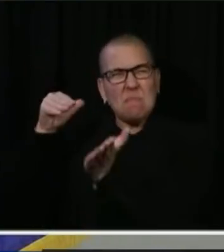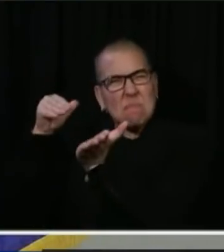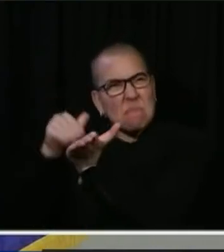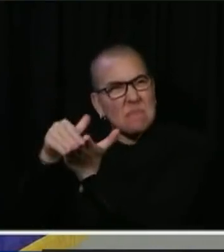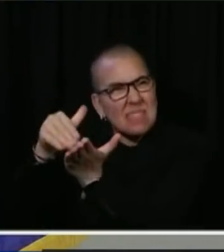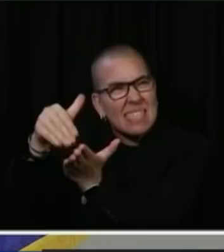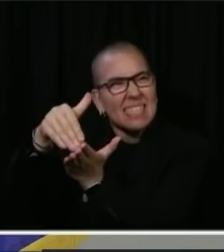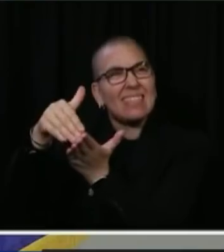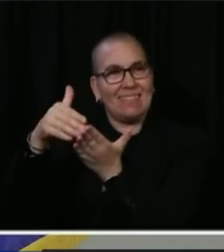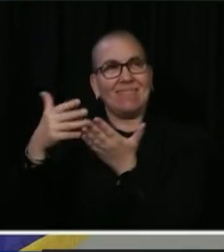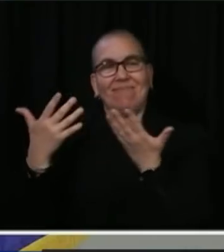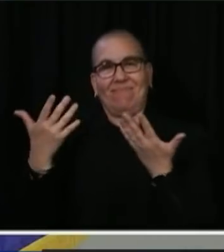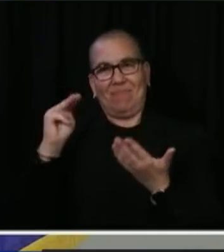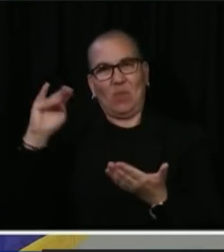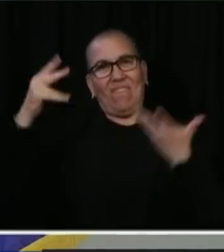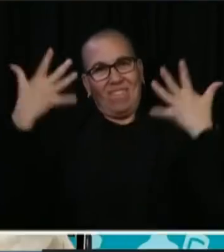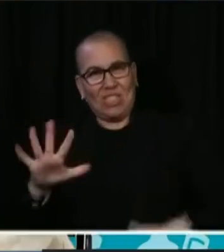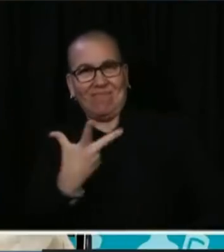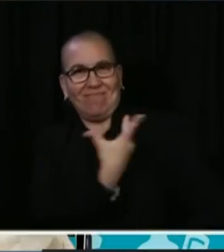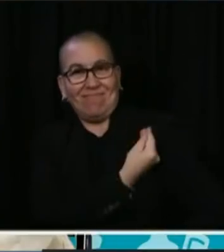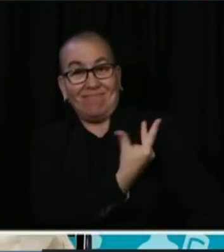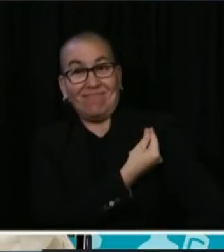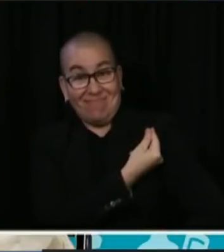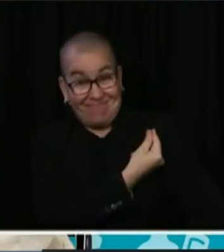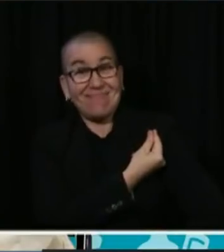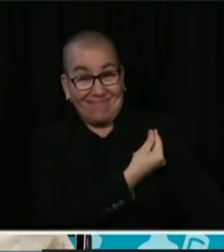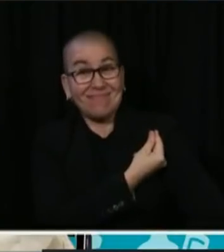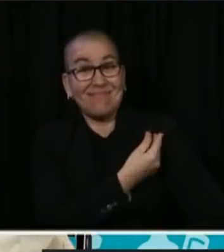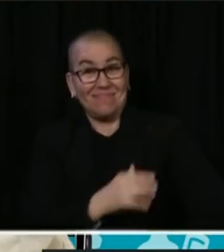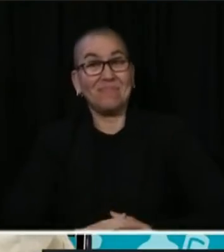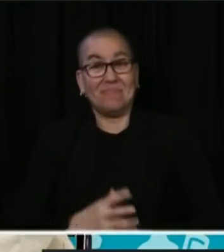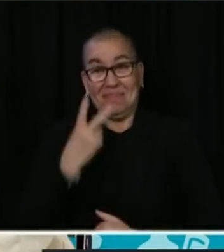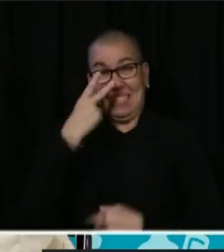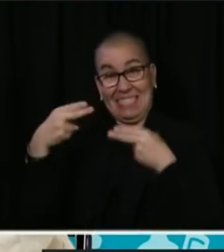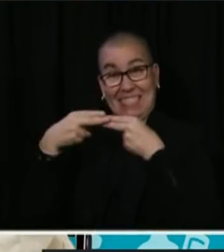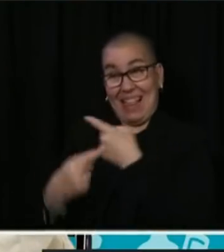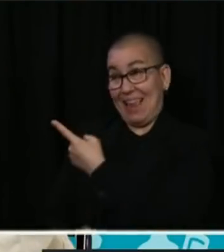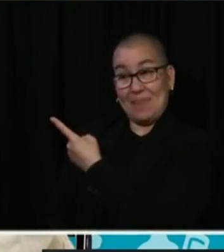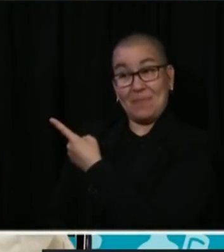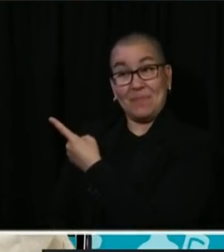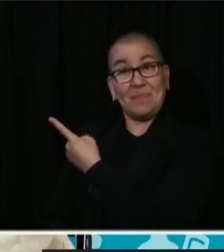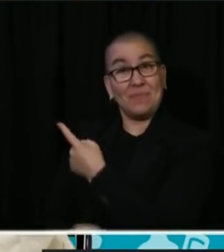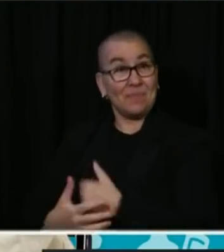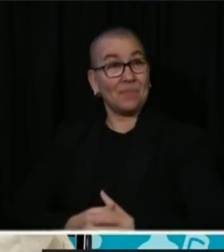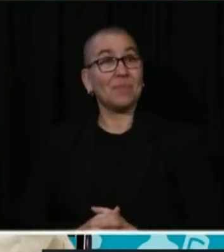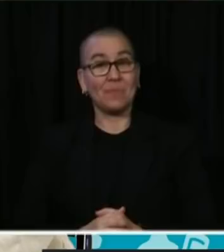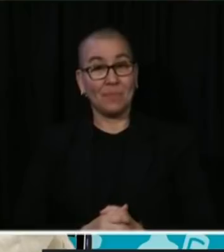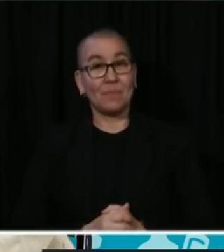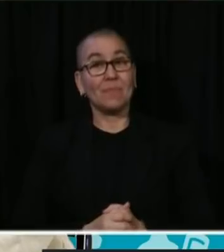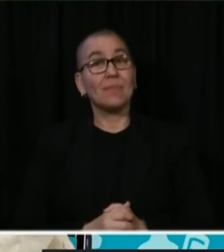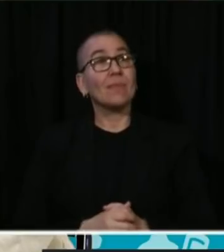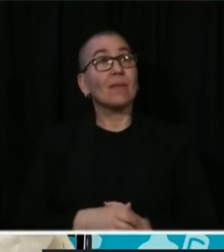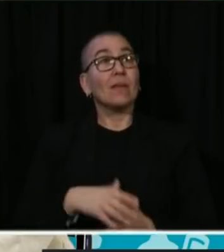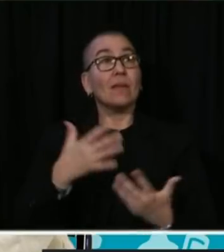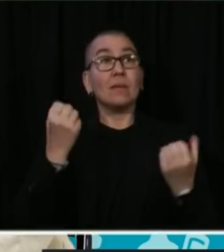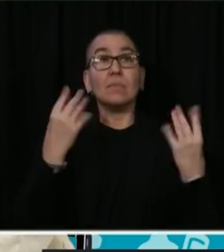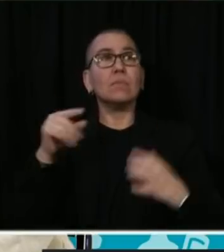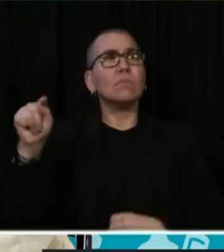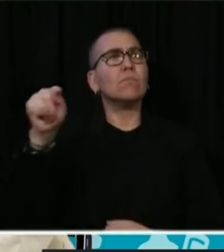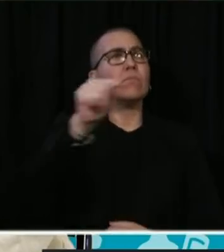WE NEED TO DRIVE IT DOWN TO NOTHING.